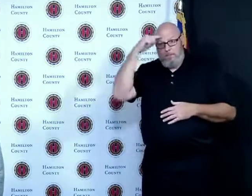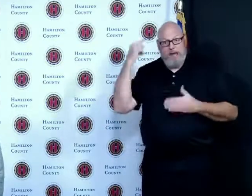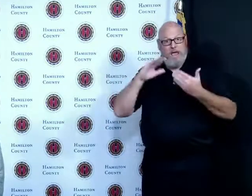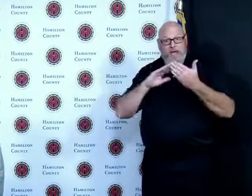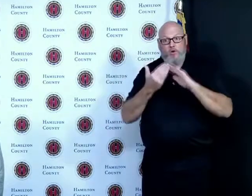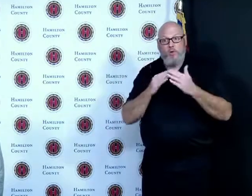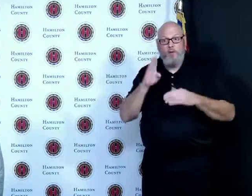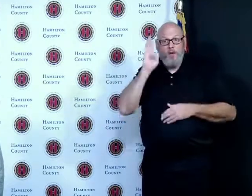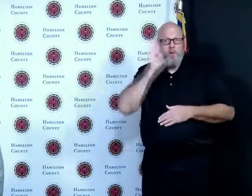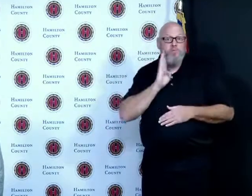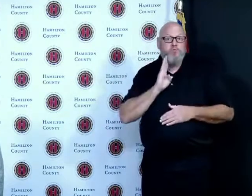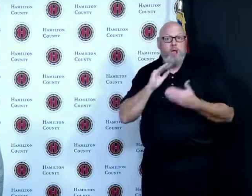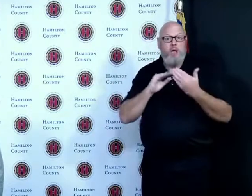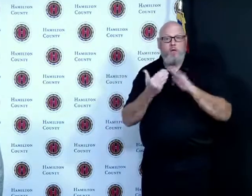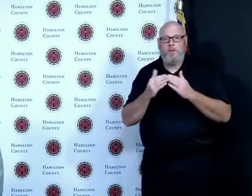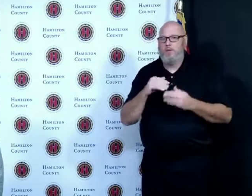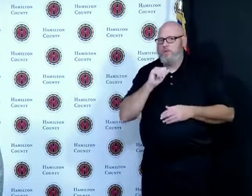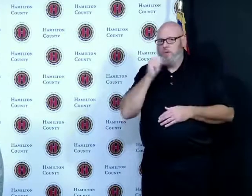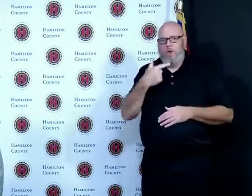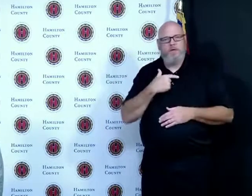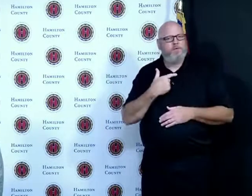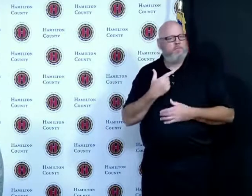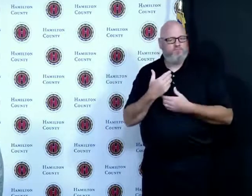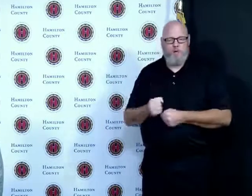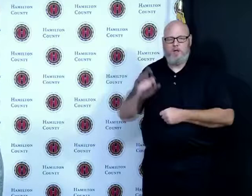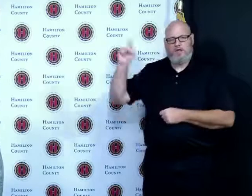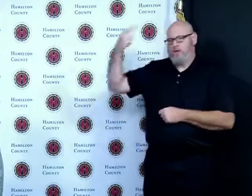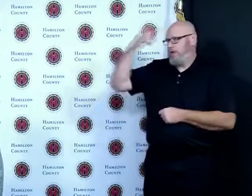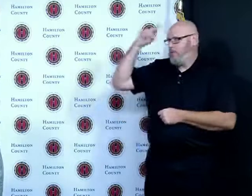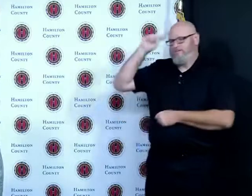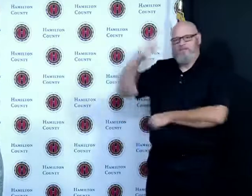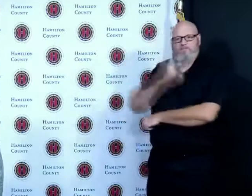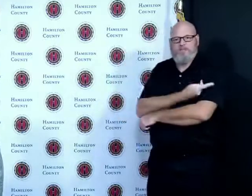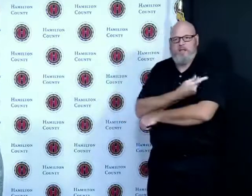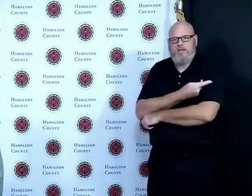make sure that our physicians our black physicians and black clinicians and black researchers